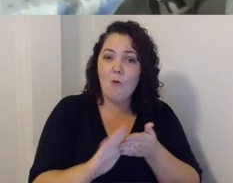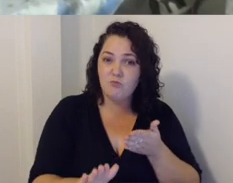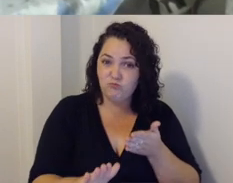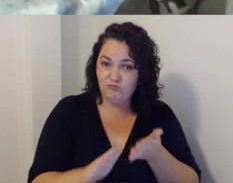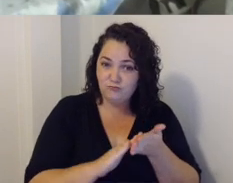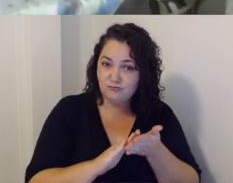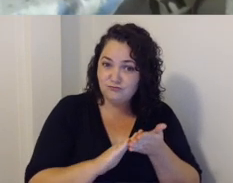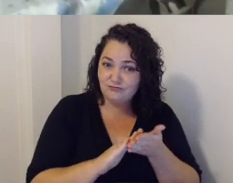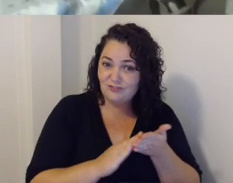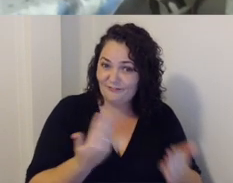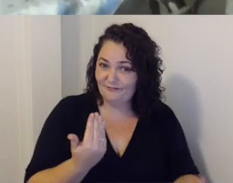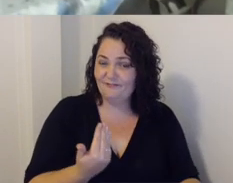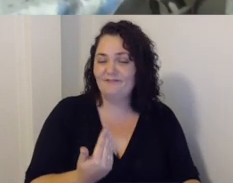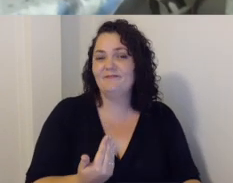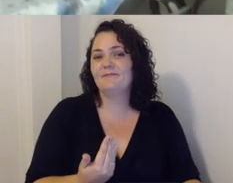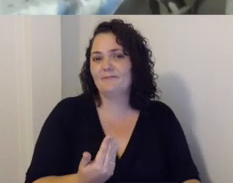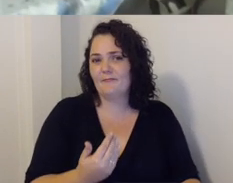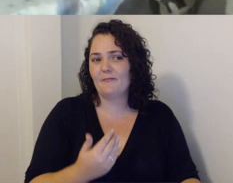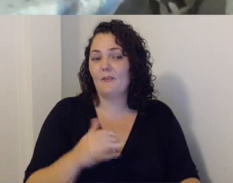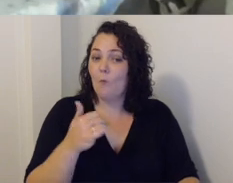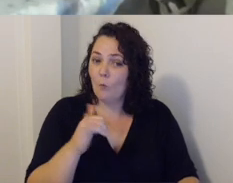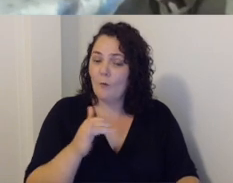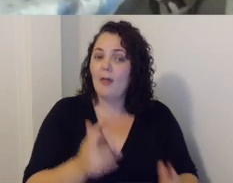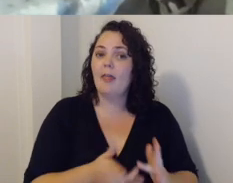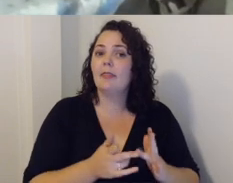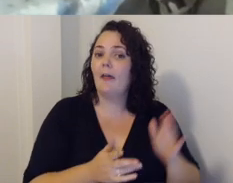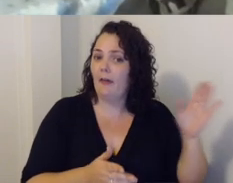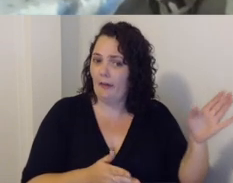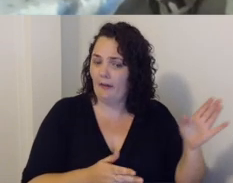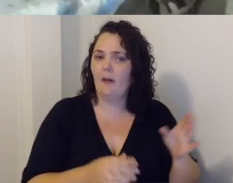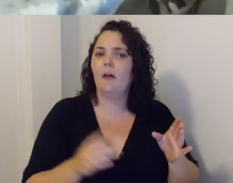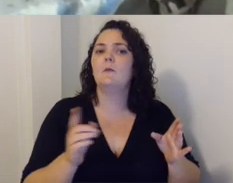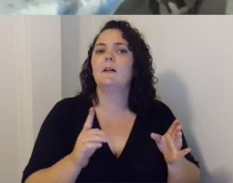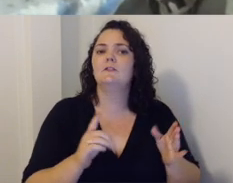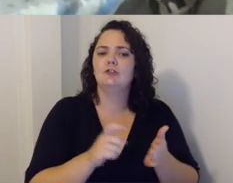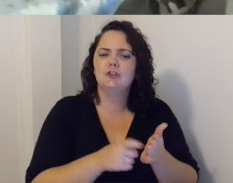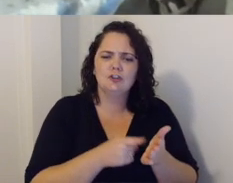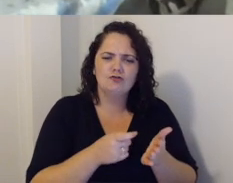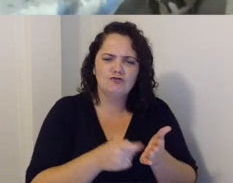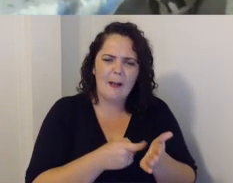primary methods that artists used for erasure was scraping and dry grounds. I didn't want to